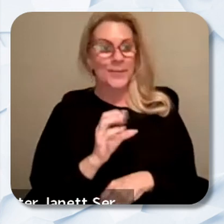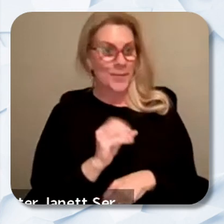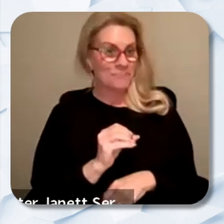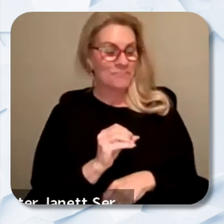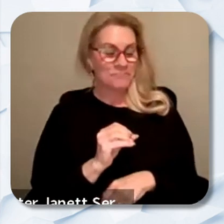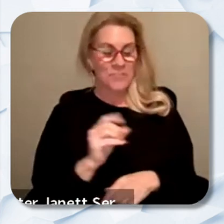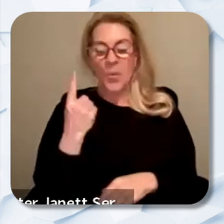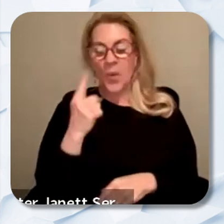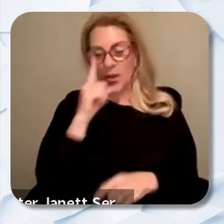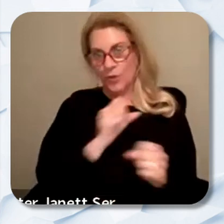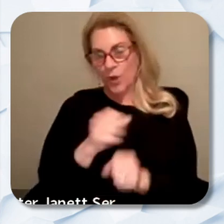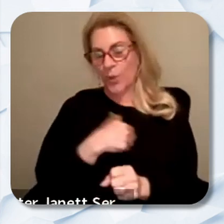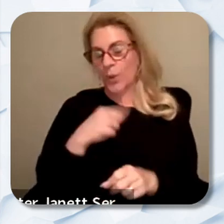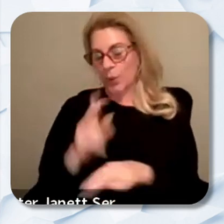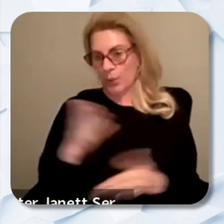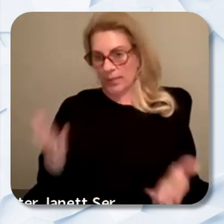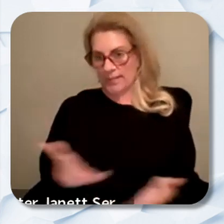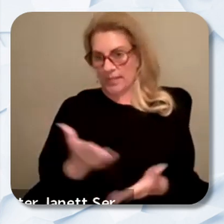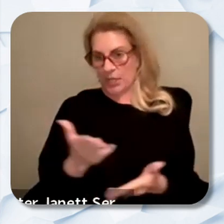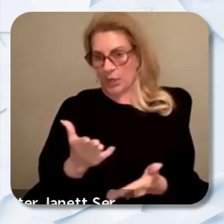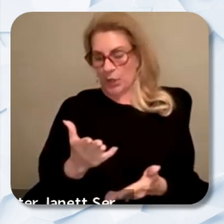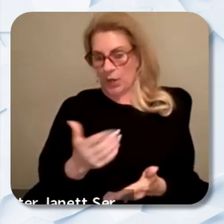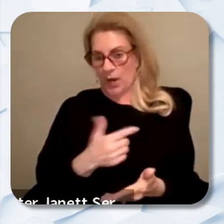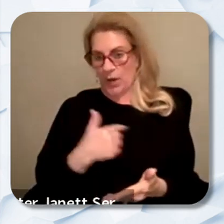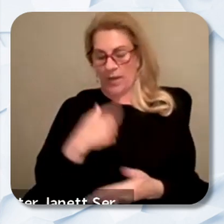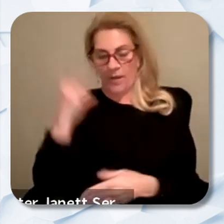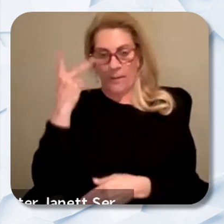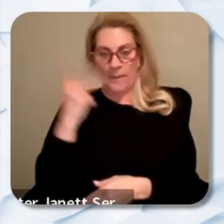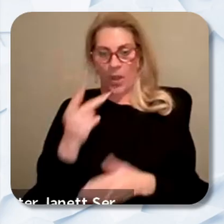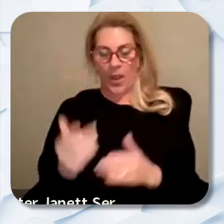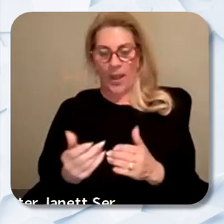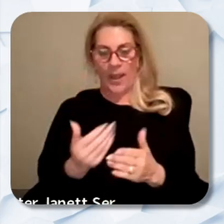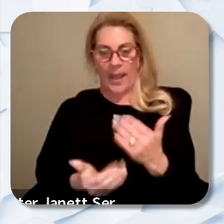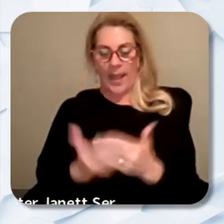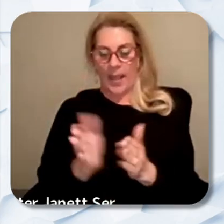one strategy that we do use here is we have in our parent handbook some activities that we provided